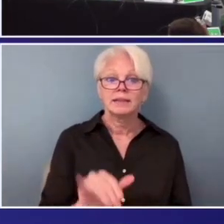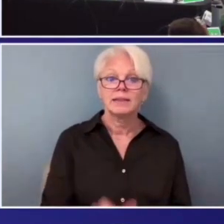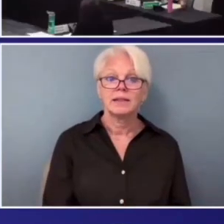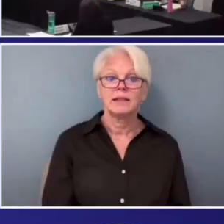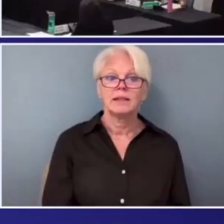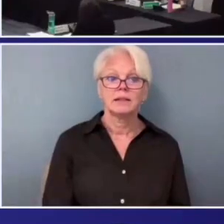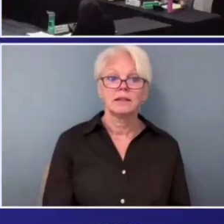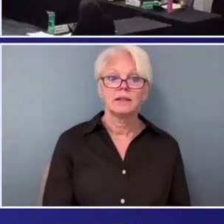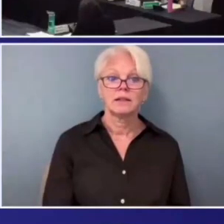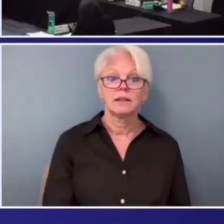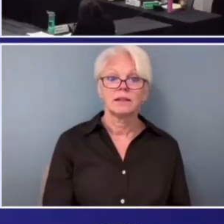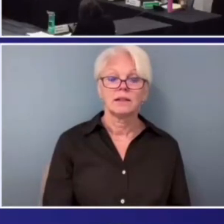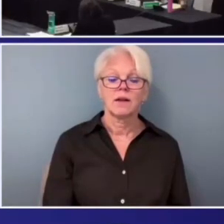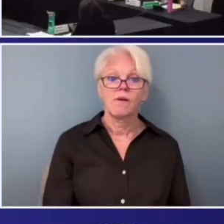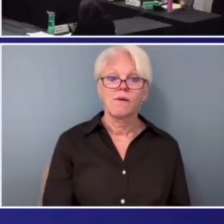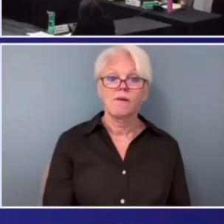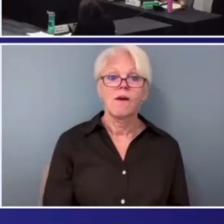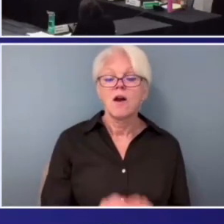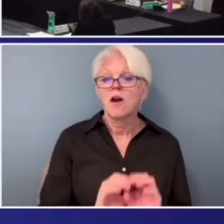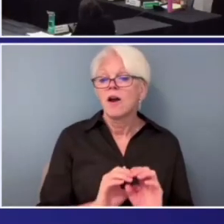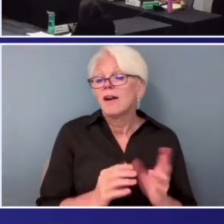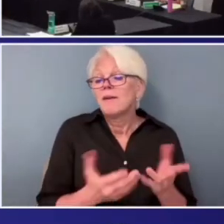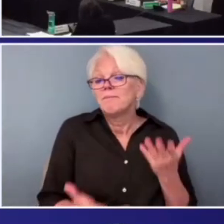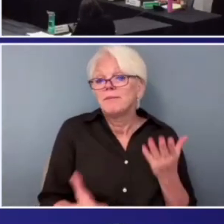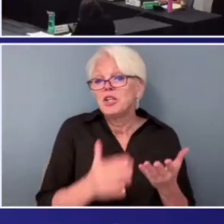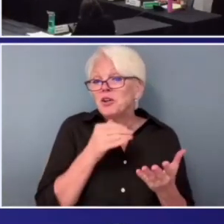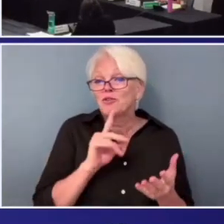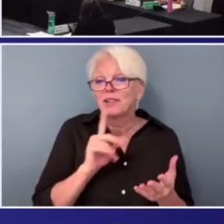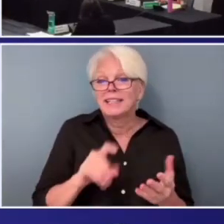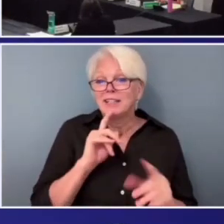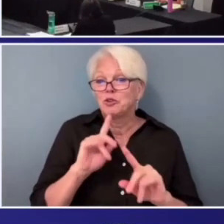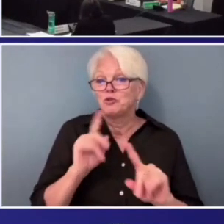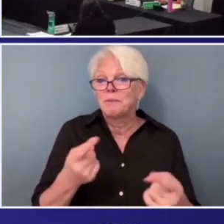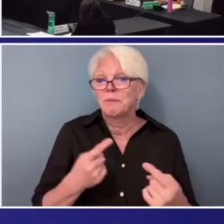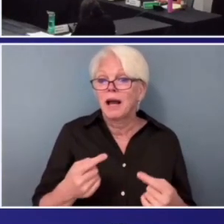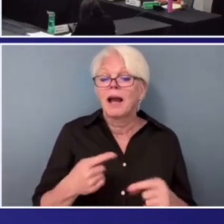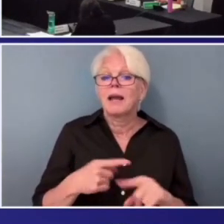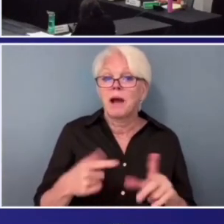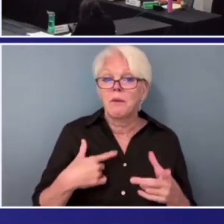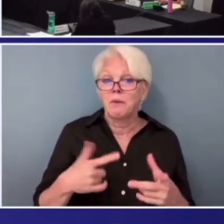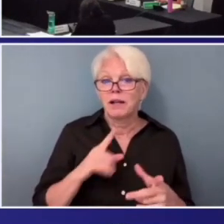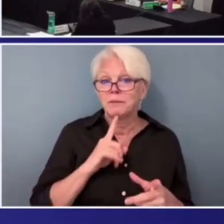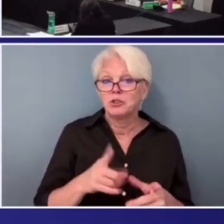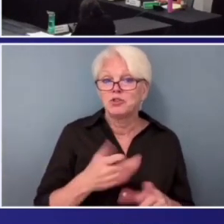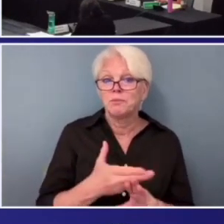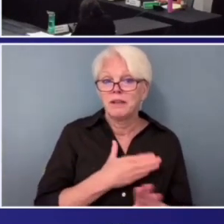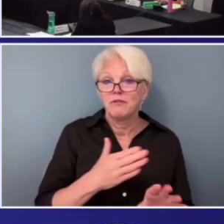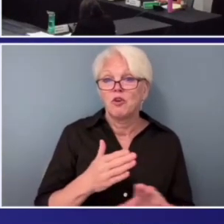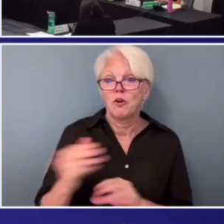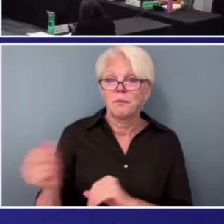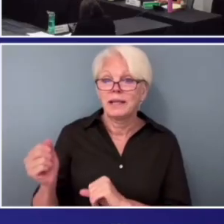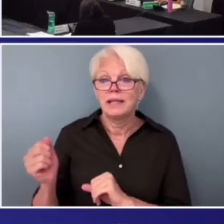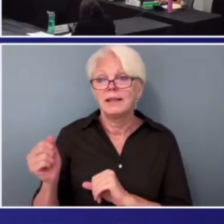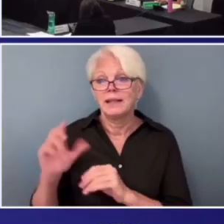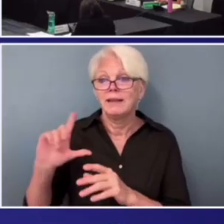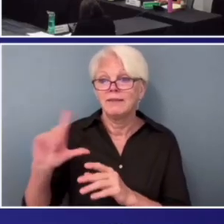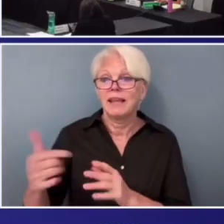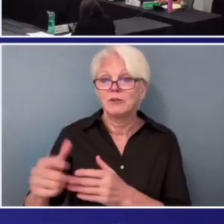No need for reply necessarily, but I just want to make sure before we depart later this week, I exude the following,